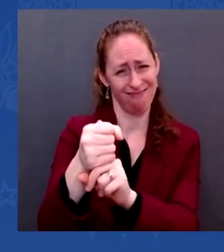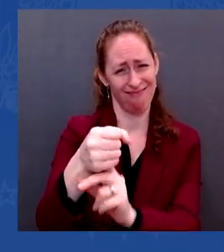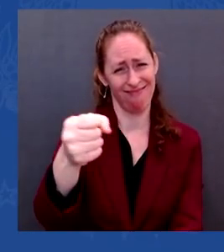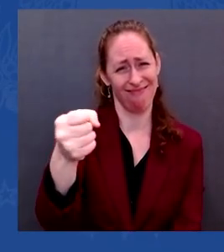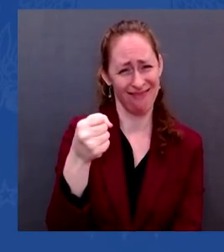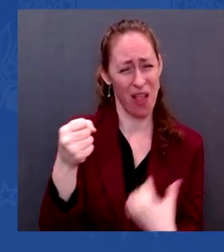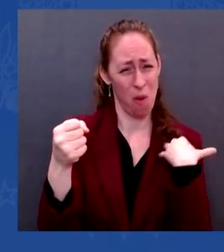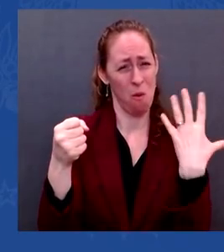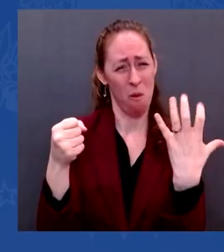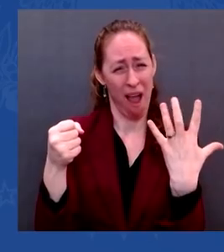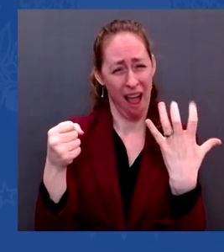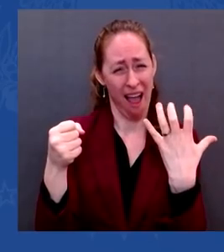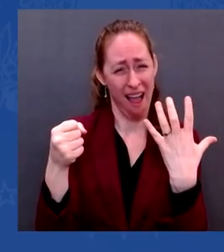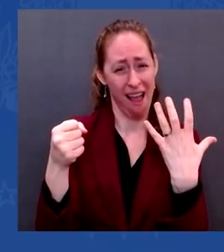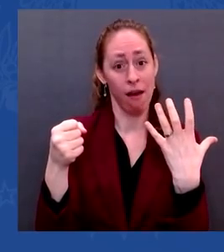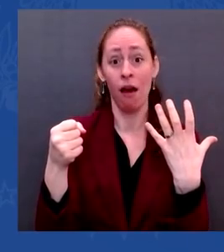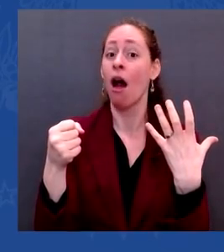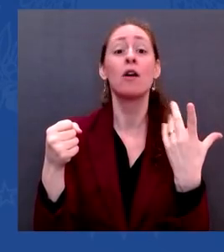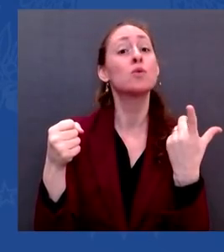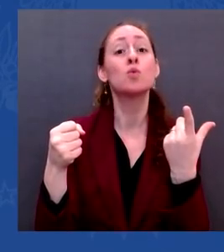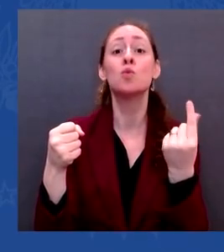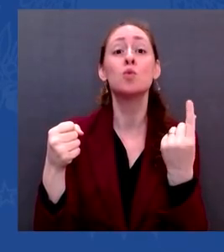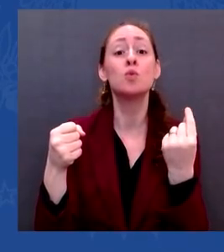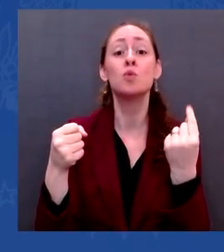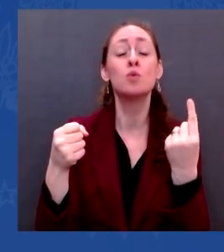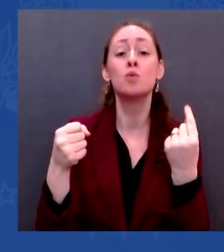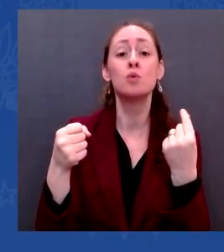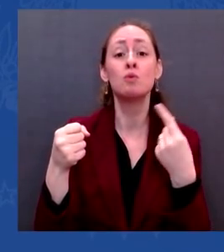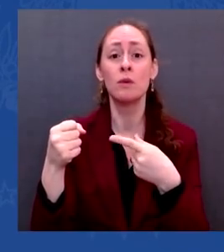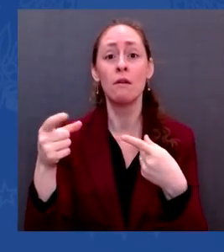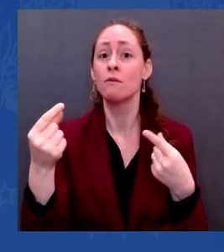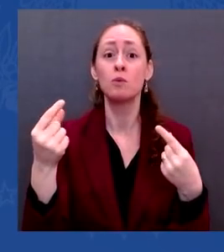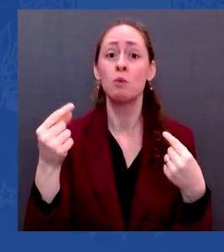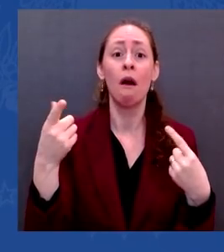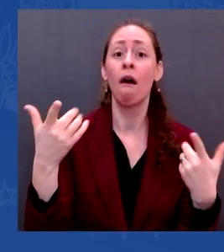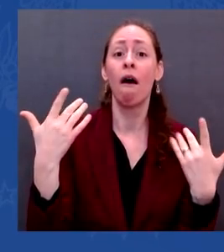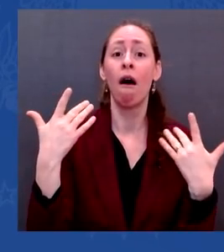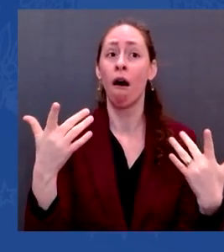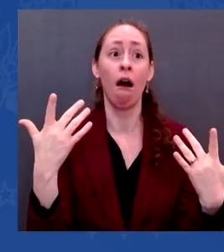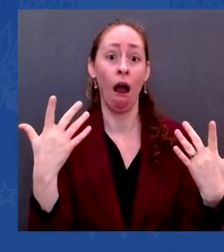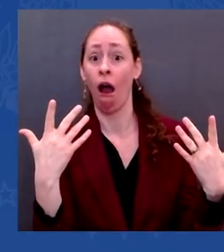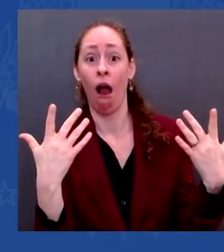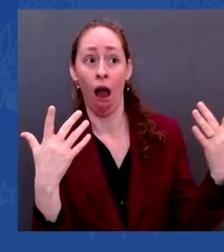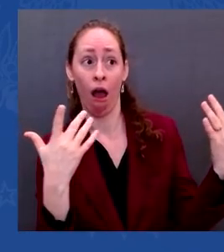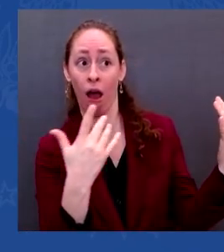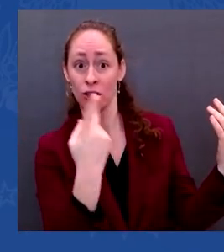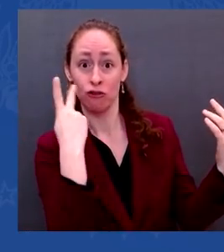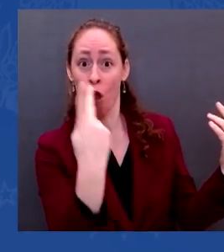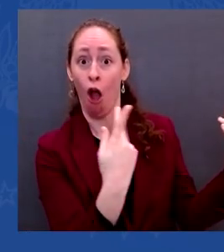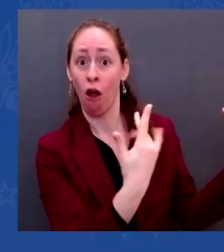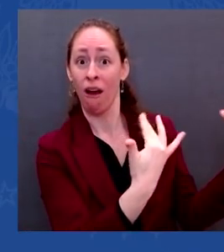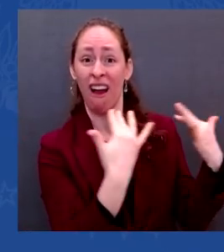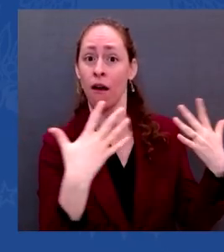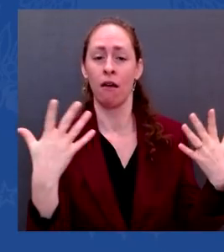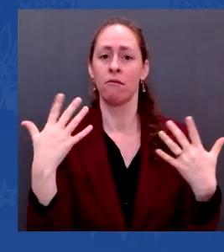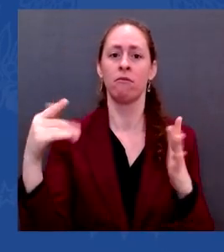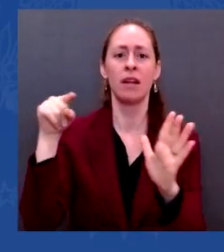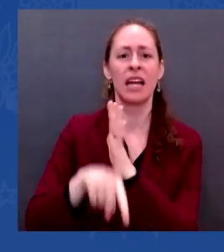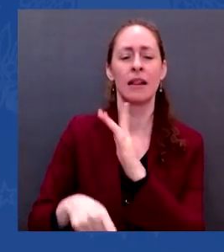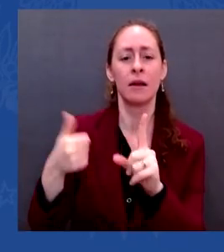he chose to blow himself up -- not just with a vest, but to blow up that third floor rather than face justice for the crimes he has committed,